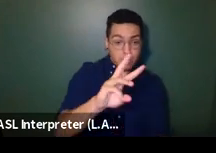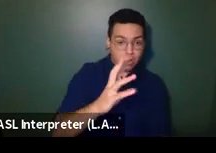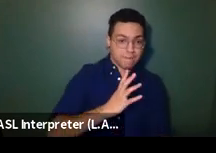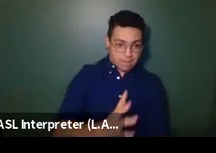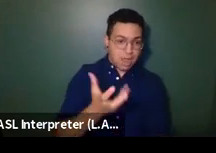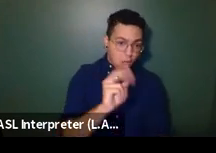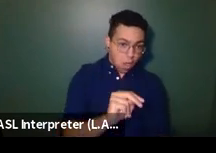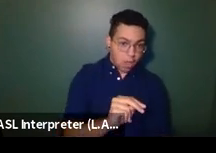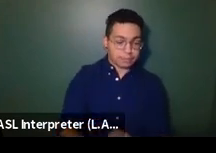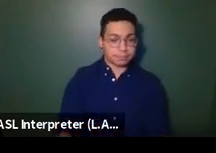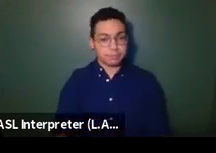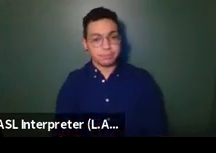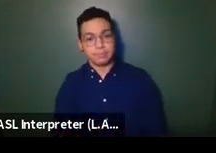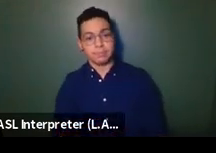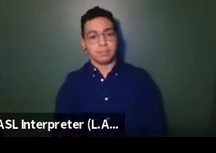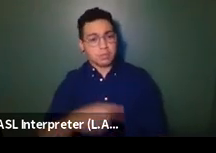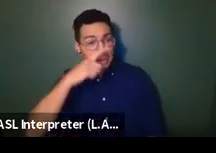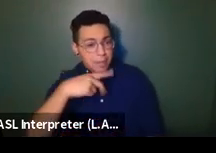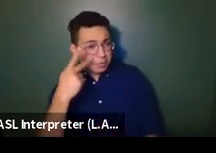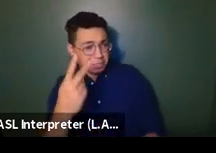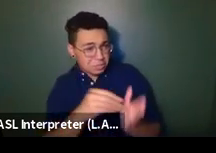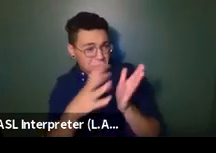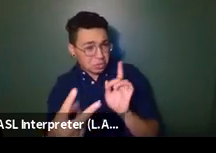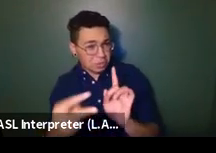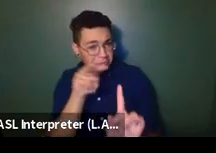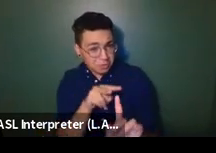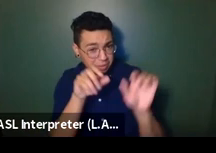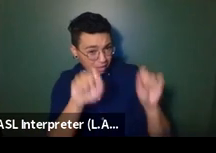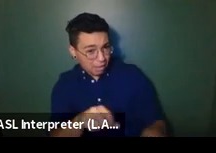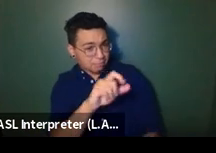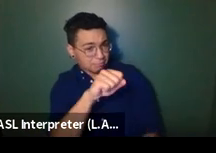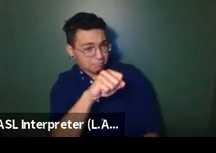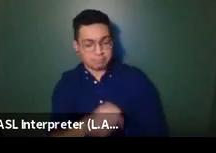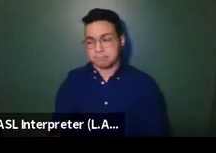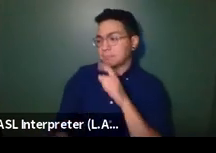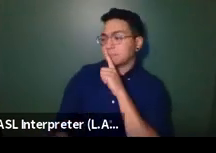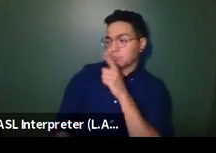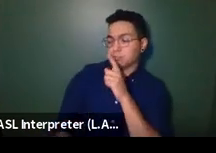ESD 112 --Kristina Wambold: And we see that student side of that. ESD 189 - Amy Colburn: Yep. So let's see. ESD 189 - Amy Colburn: Let me